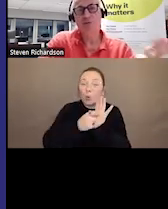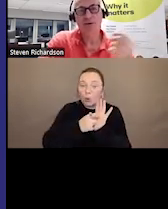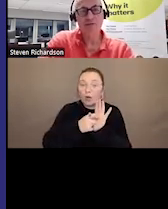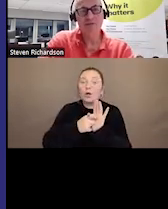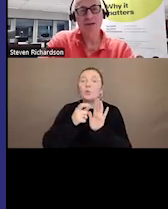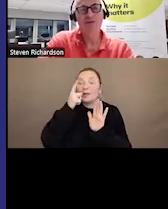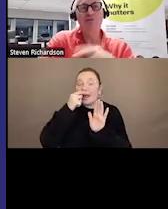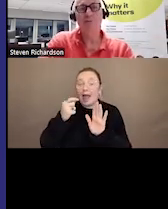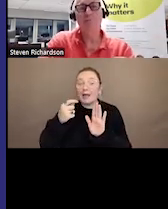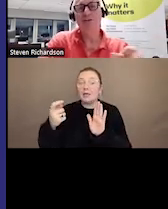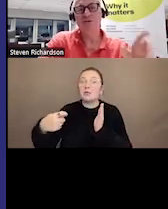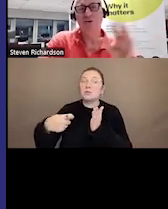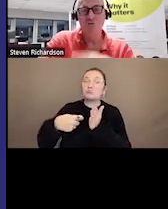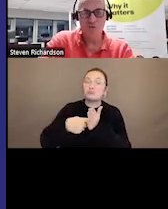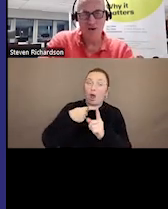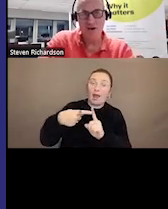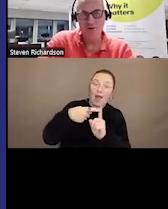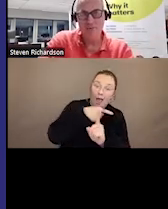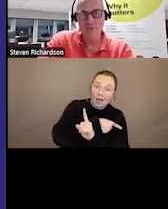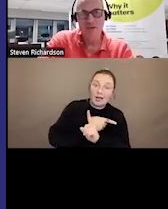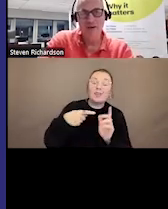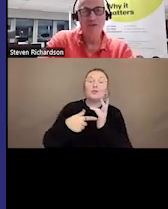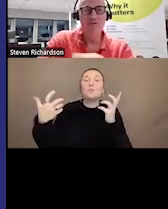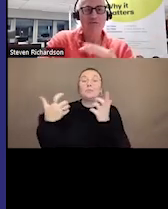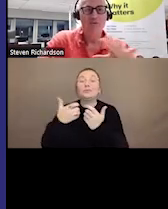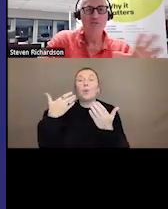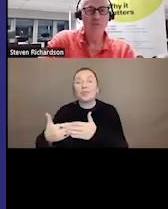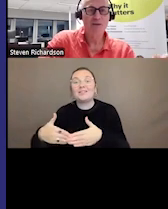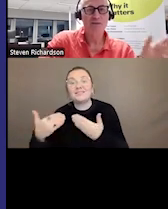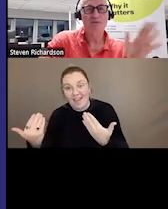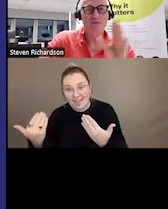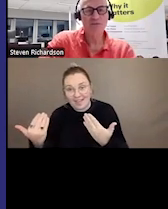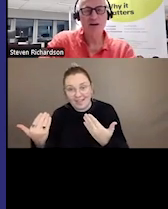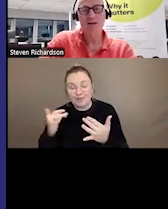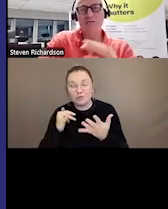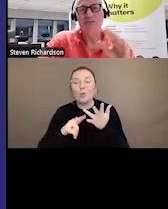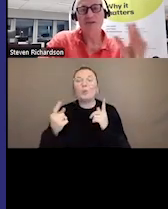prior to the day to be matched on the day. And those donors who make a gift on the day is